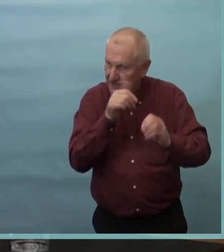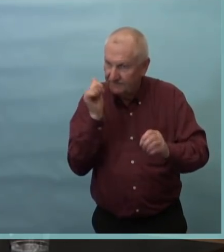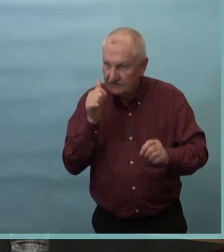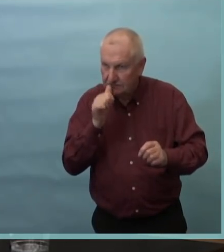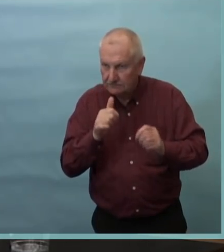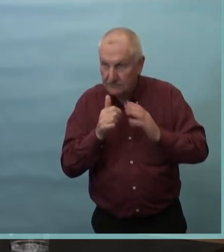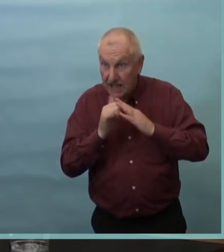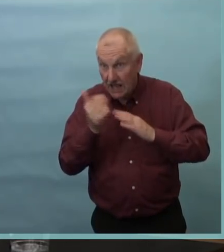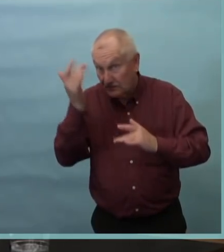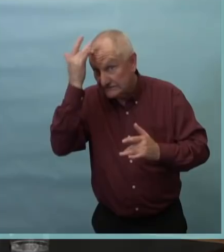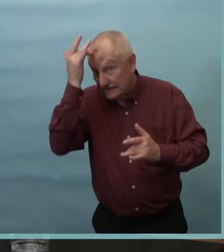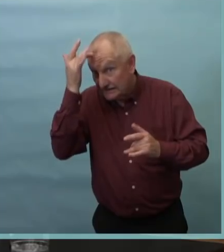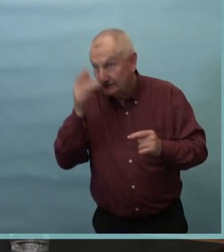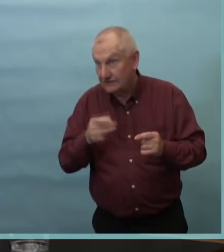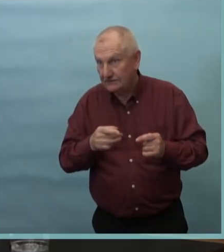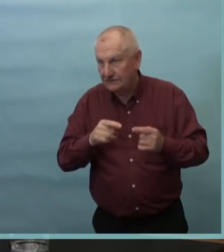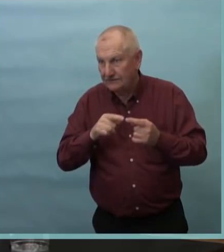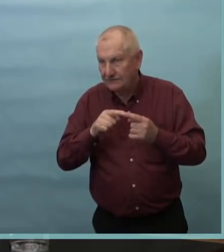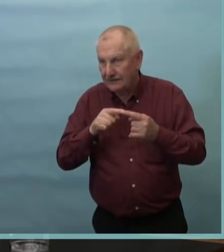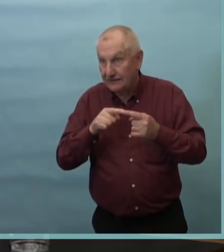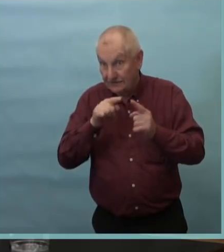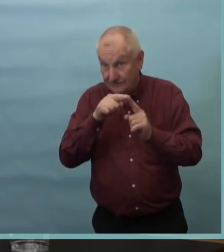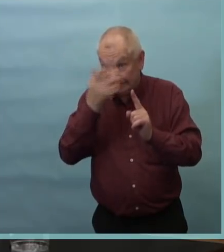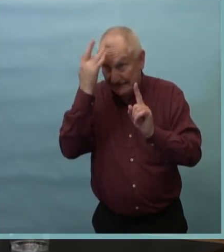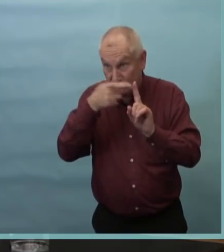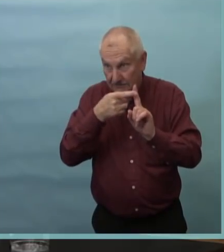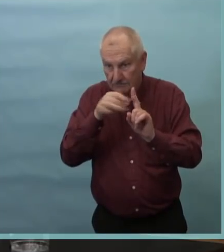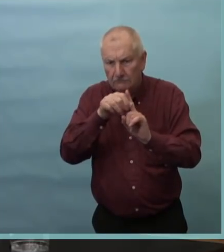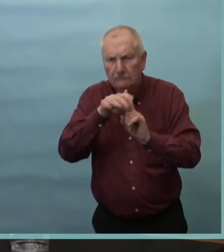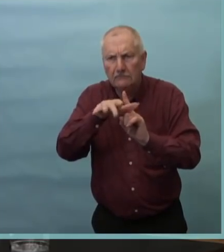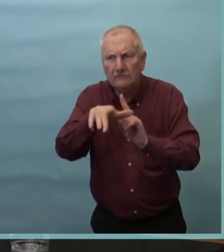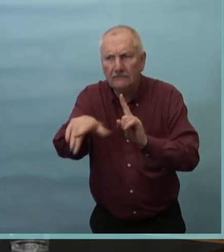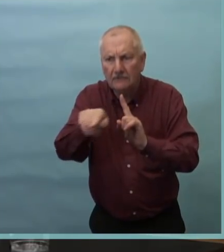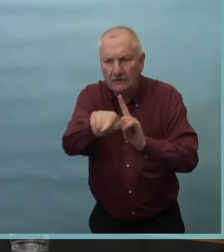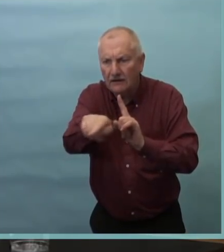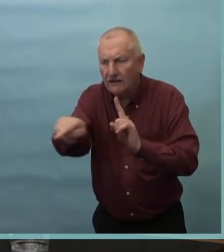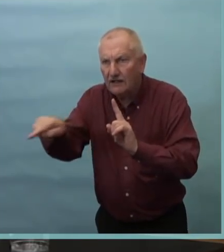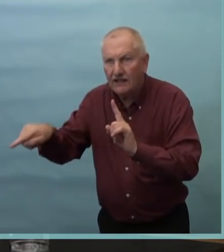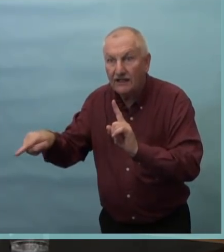contacts or travel we'll look at hospital admissions and ICU admissions